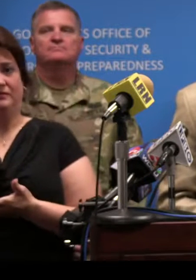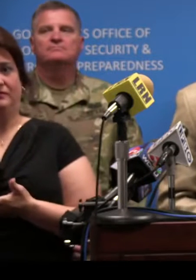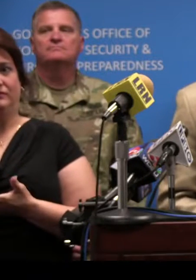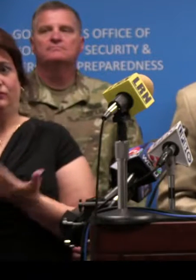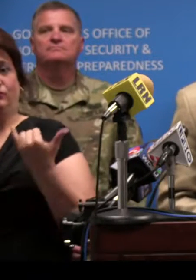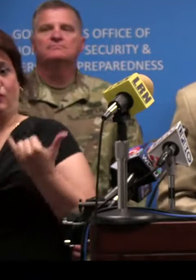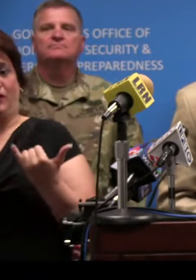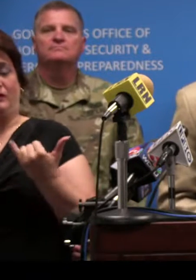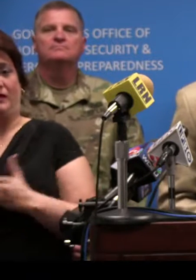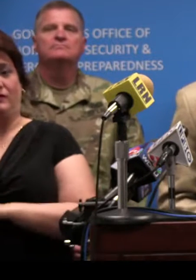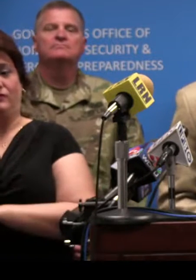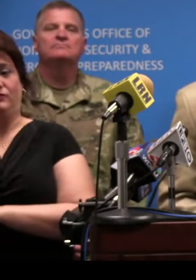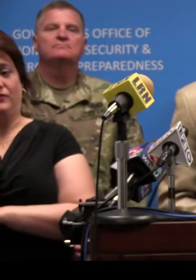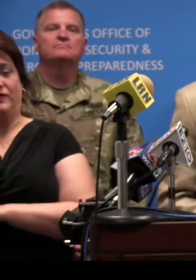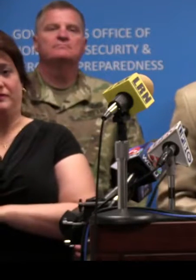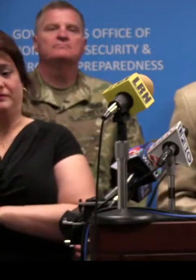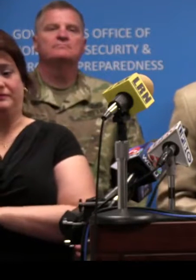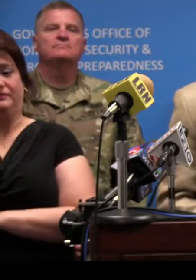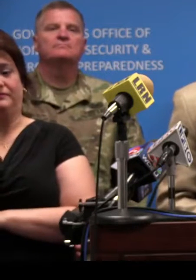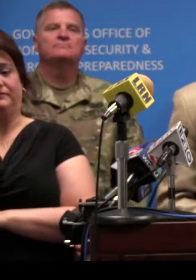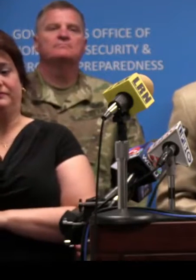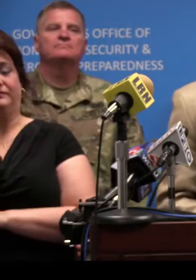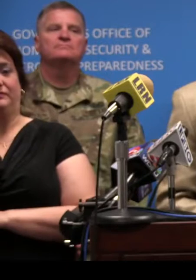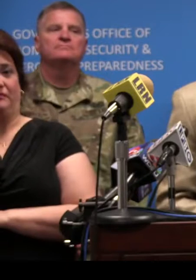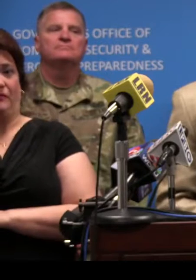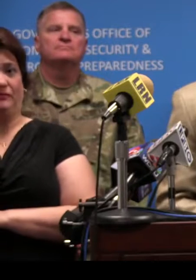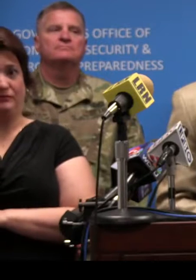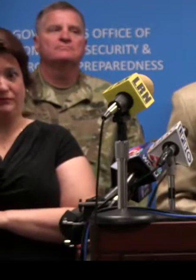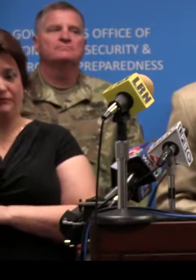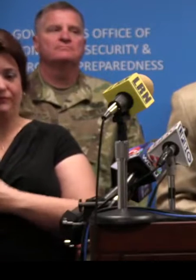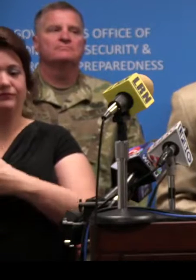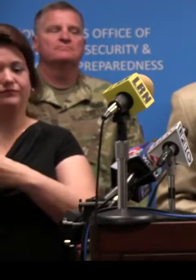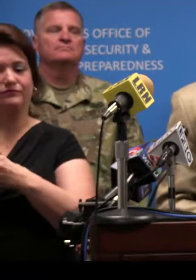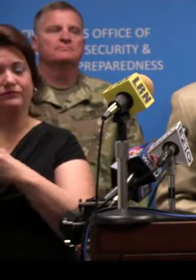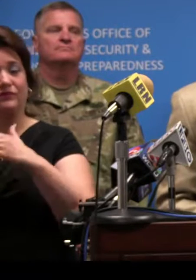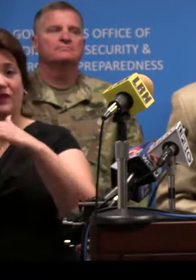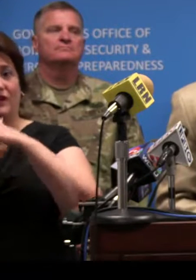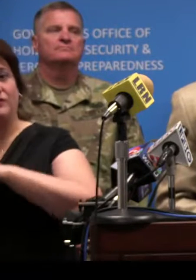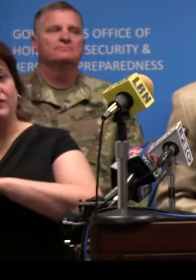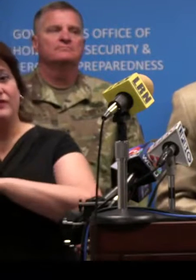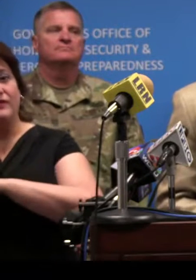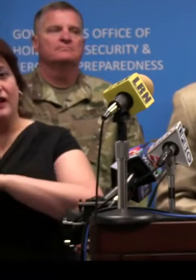individual parishes that are part of the major federal declaration as well and we